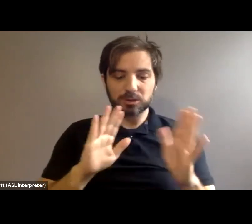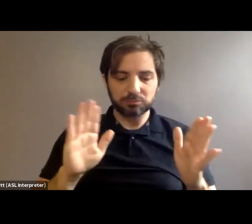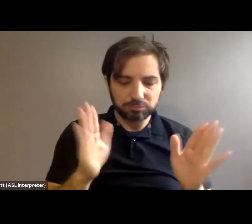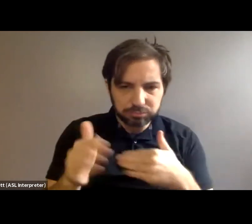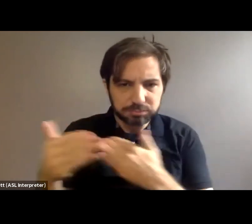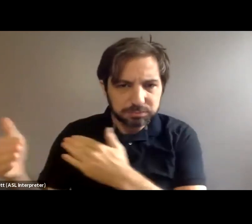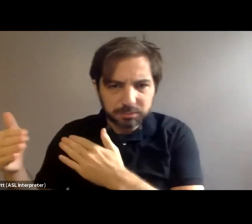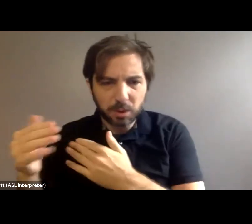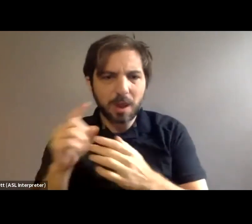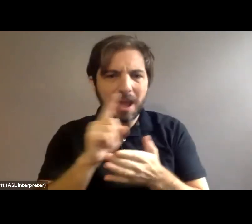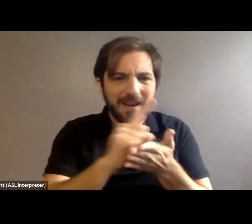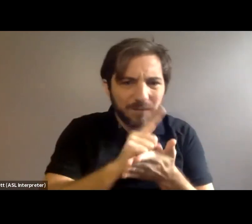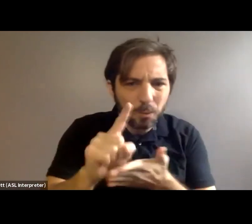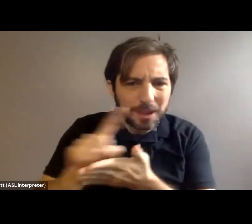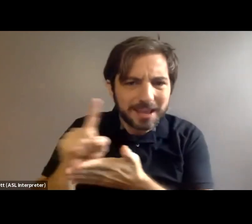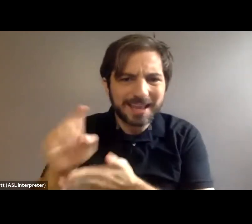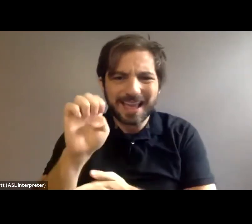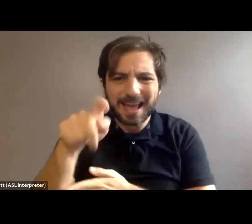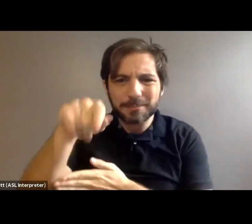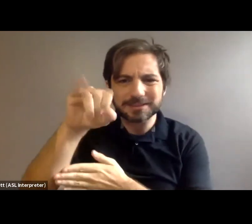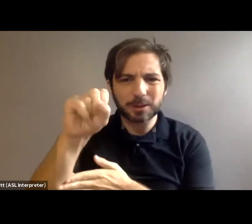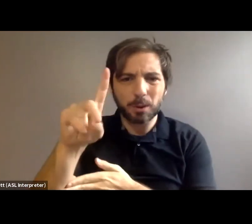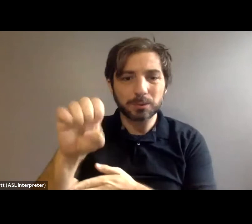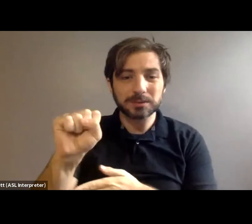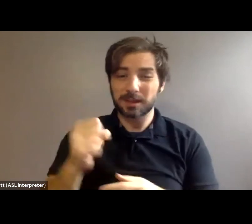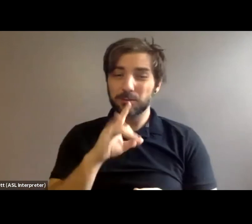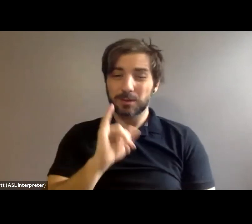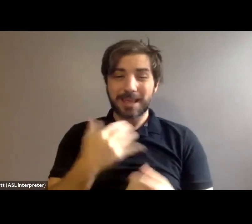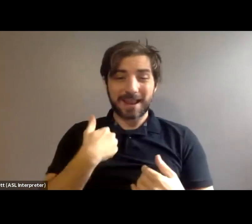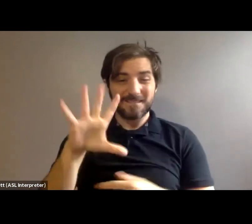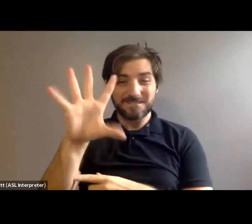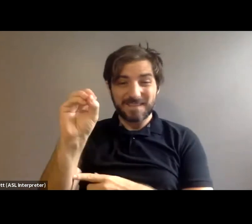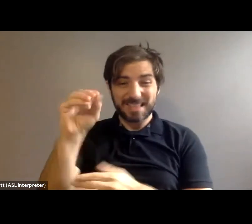and viewed over 50,000 times in the fall of 2020.